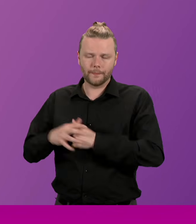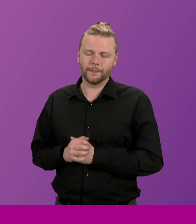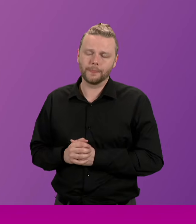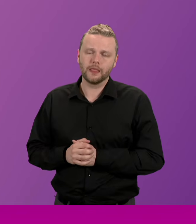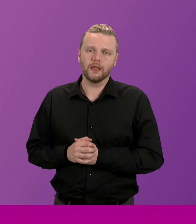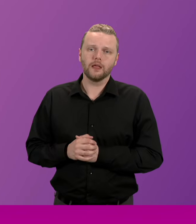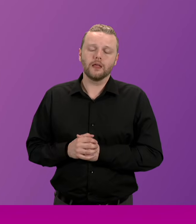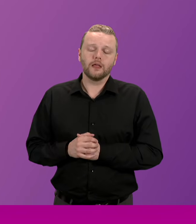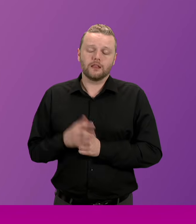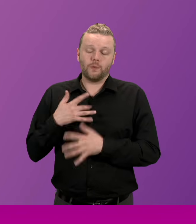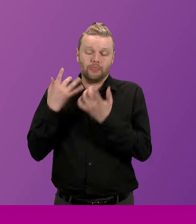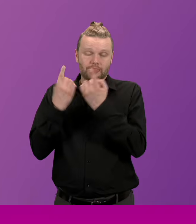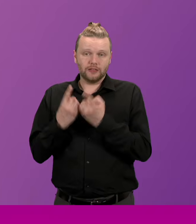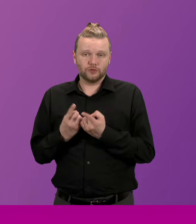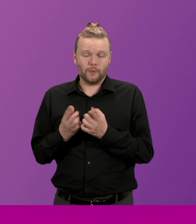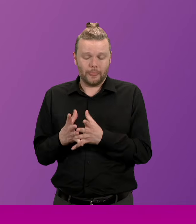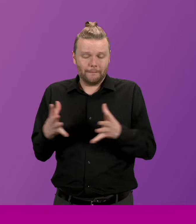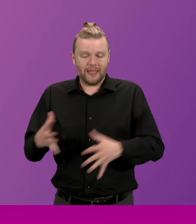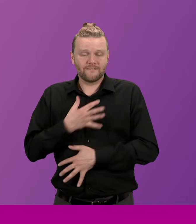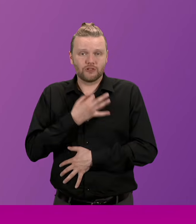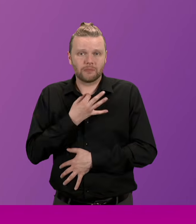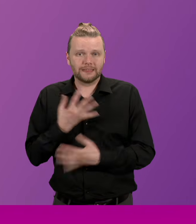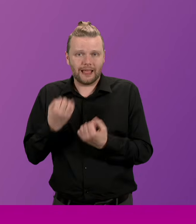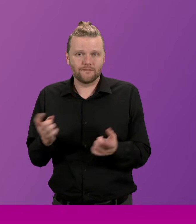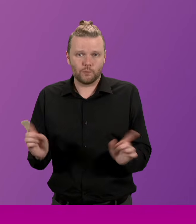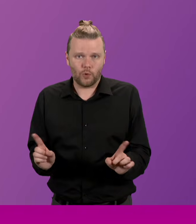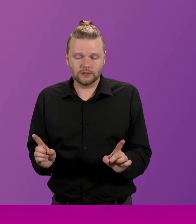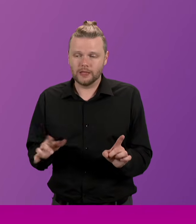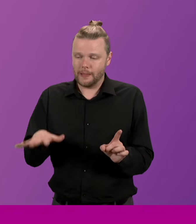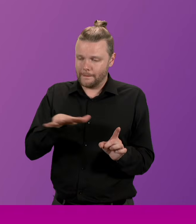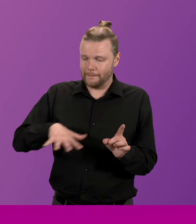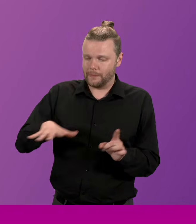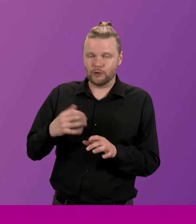The issue is that one of our biggest vulnerabilities is the production of jet fuel,